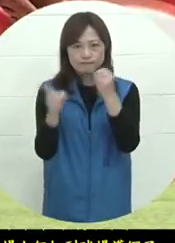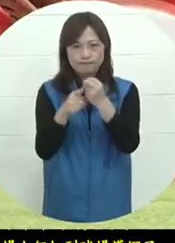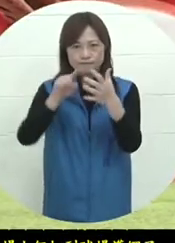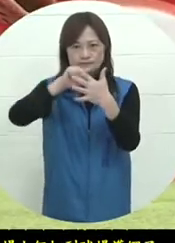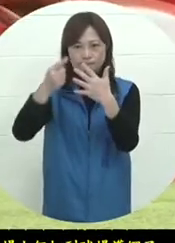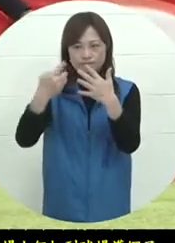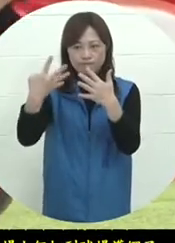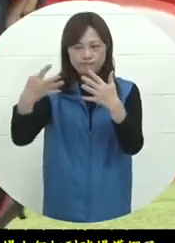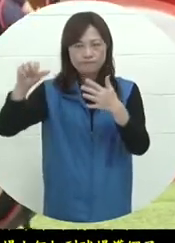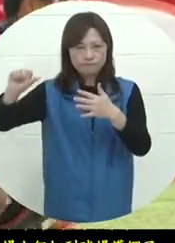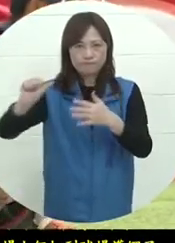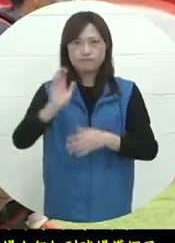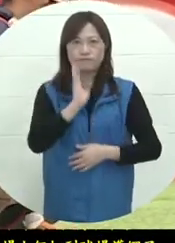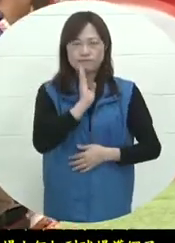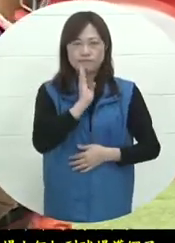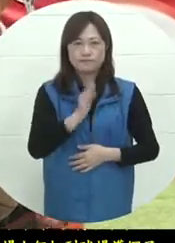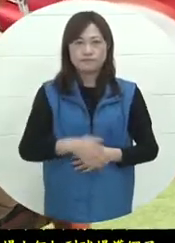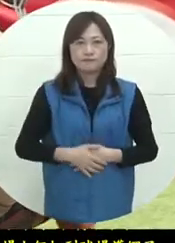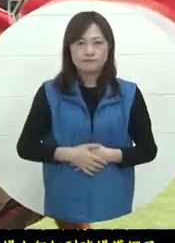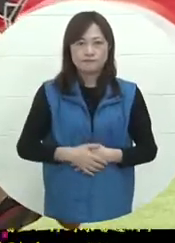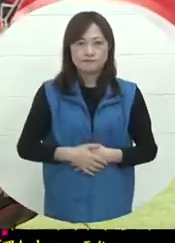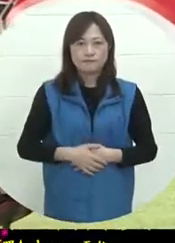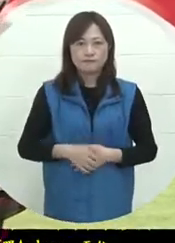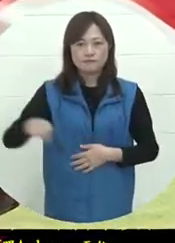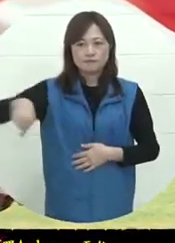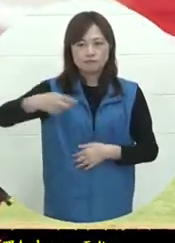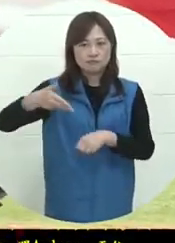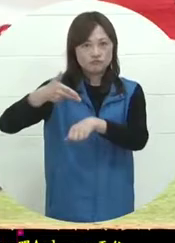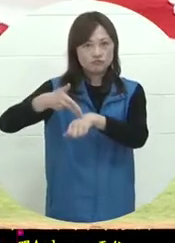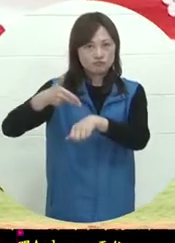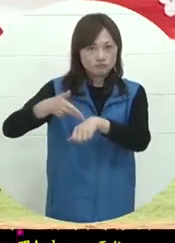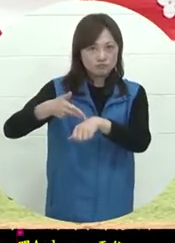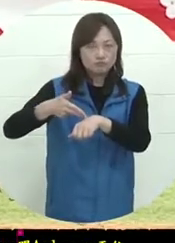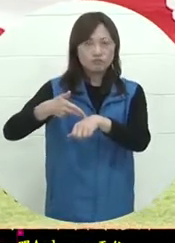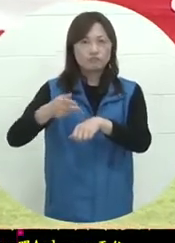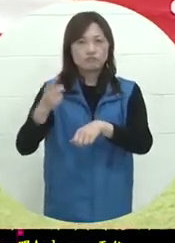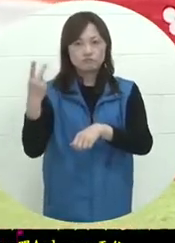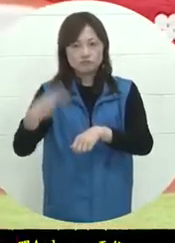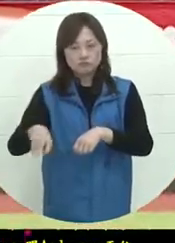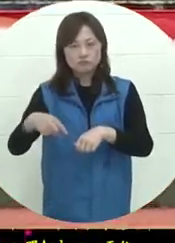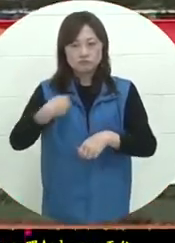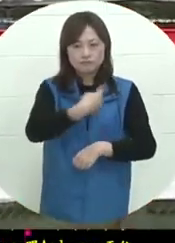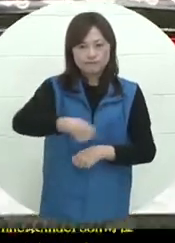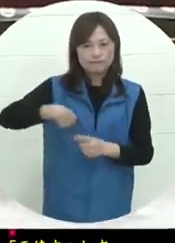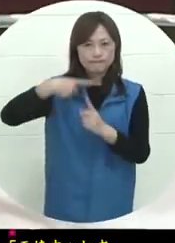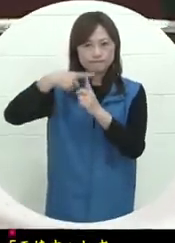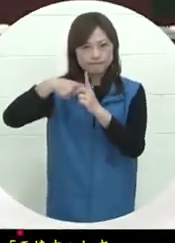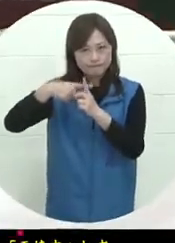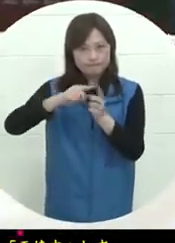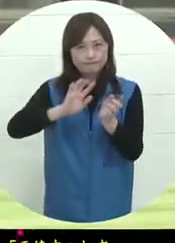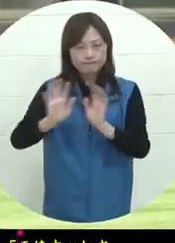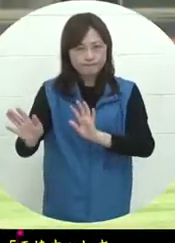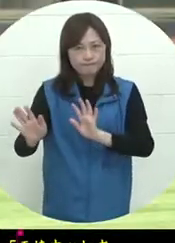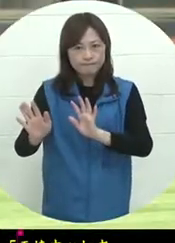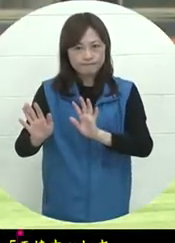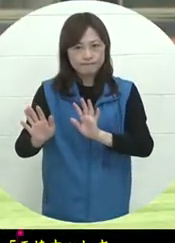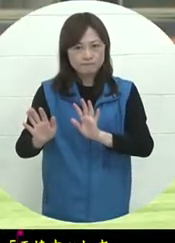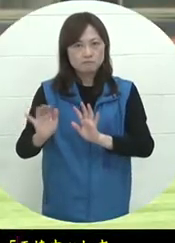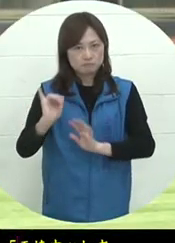that in terms of their entire technical aspect or the value of their entire body, they are indeed the best team in the competition.